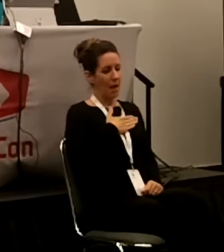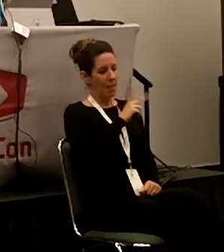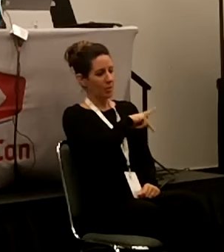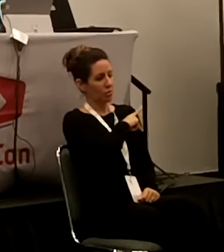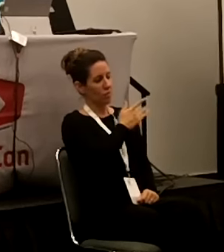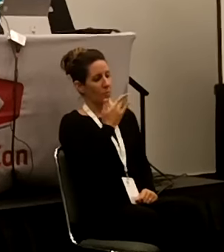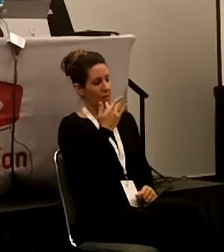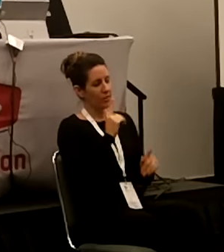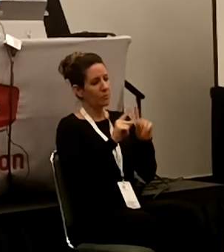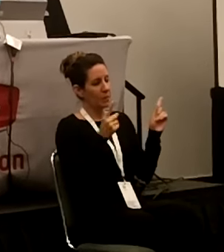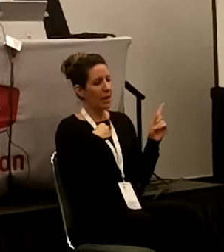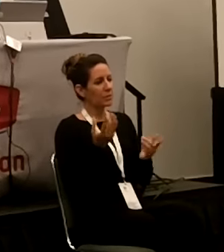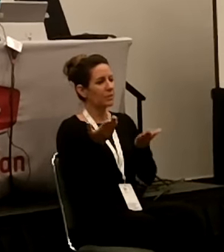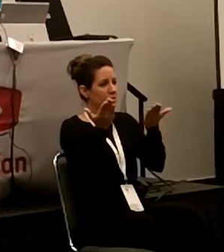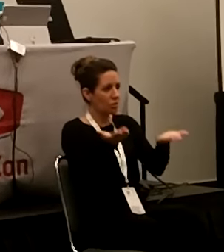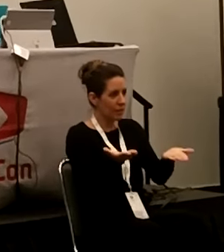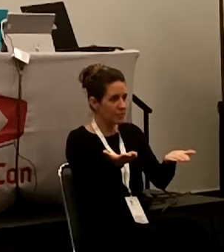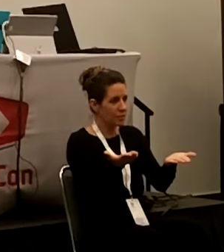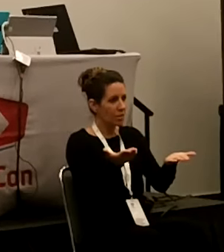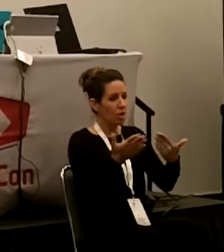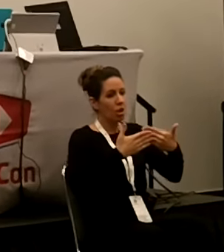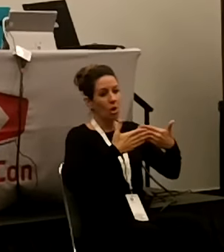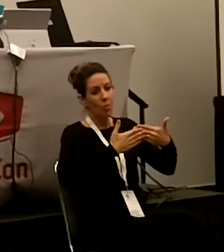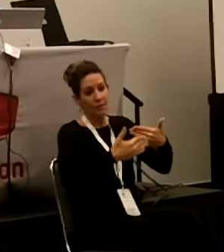kind of things, but I would say going forward